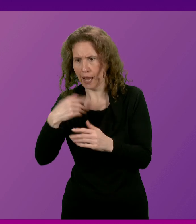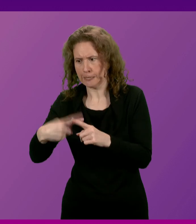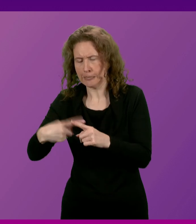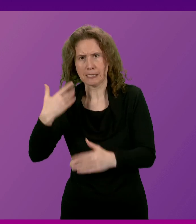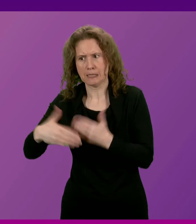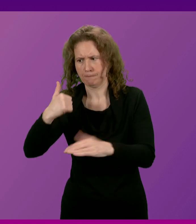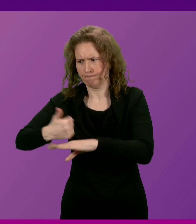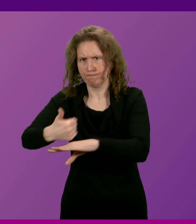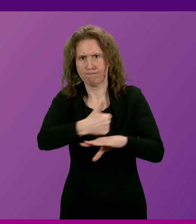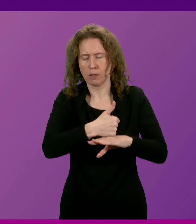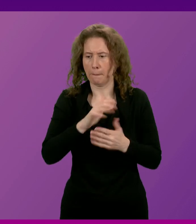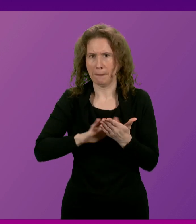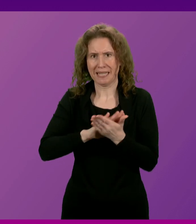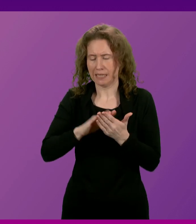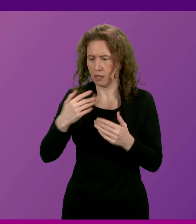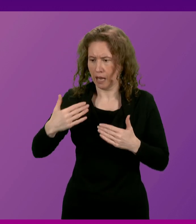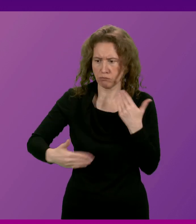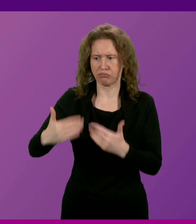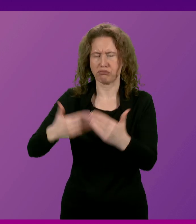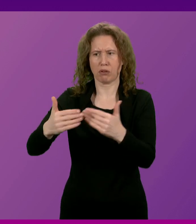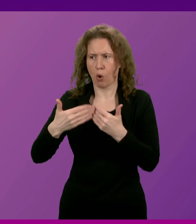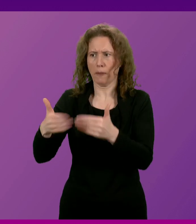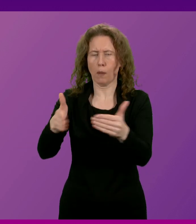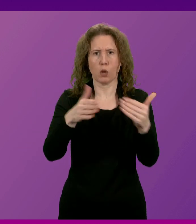in order to make progress with them quickly in the next couple of years?